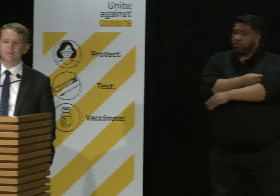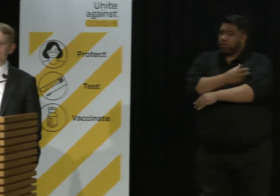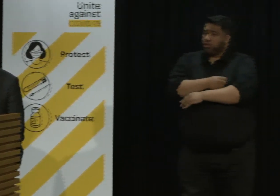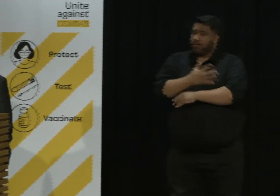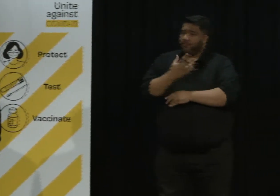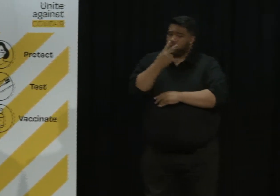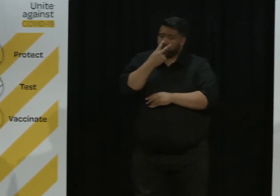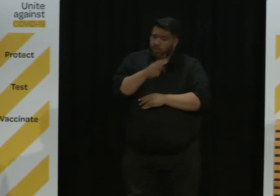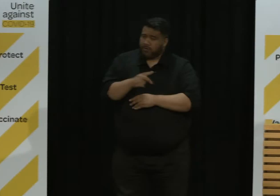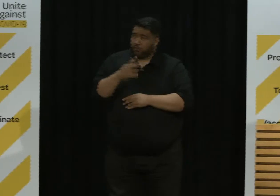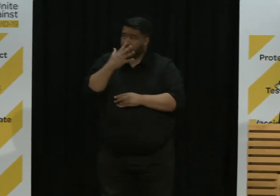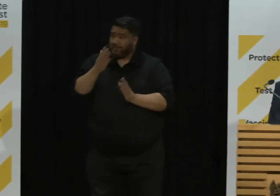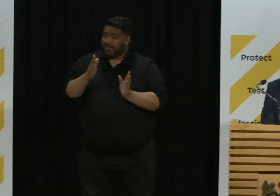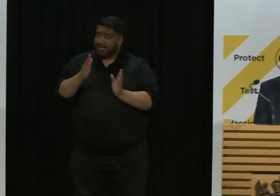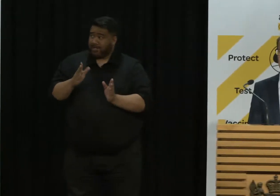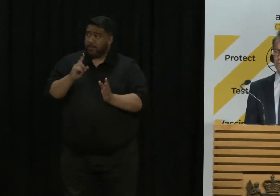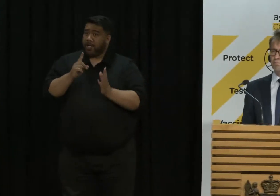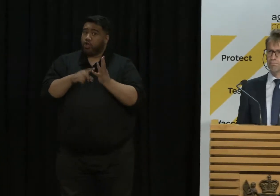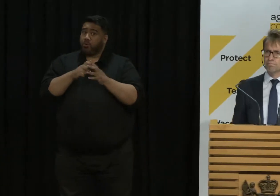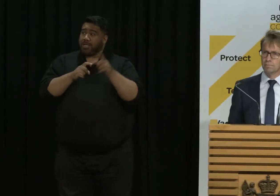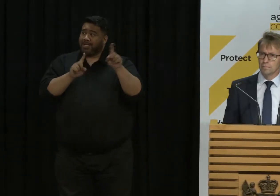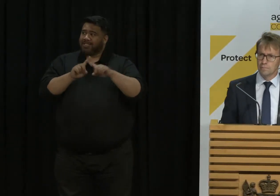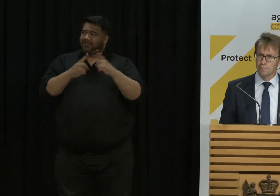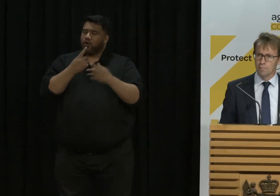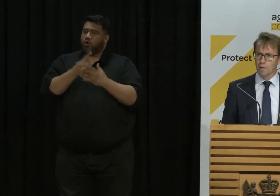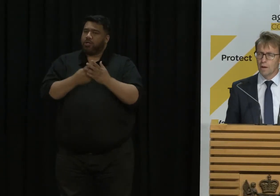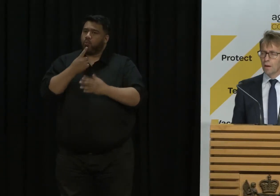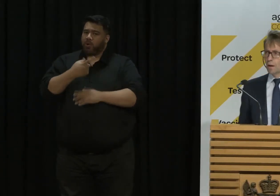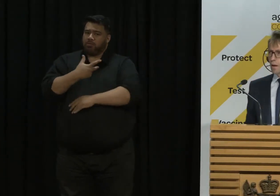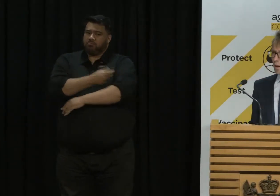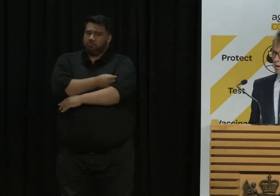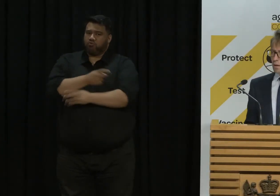.The Bloomfield, why has New